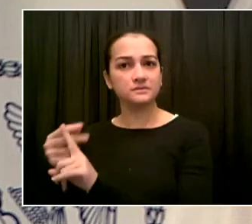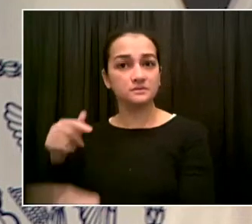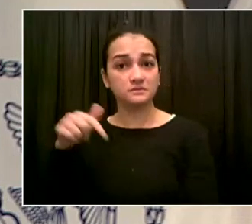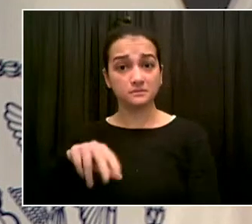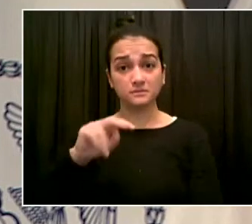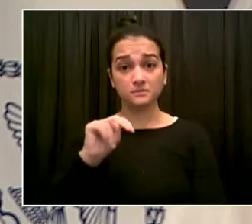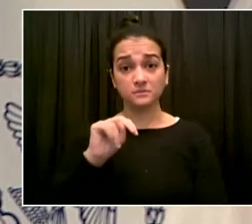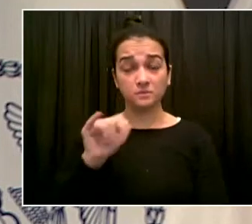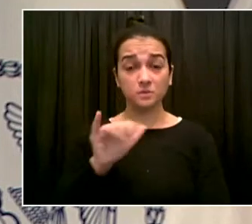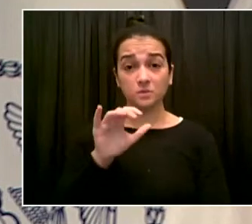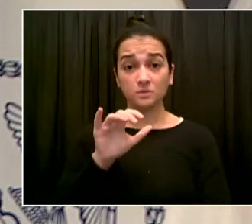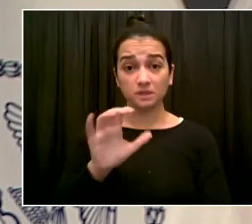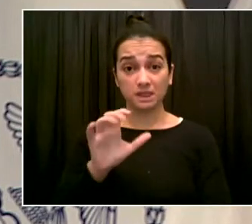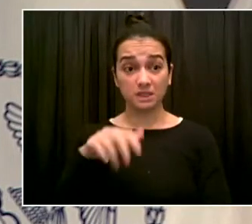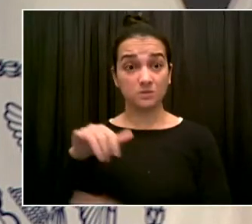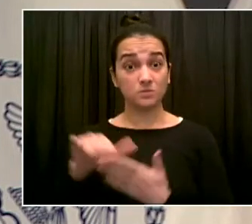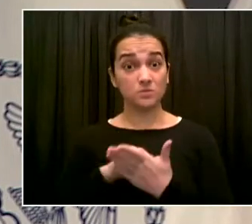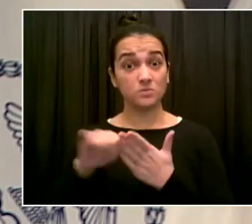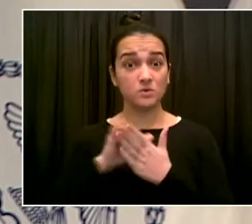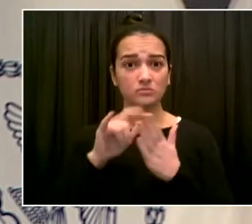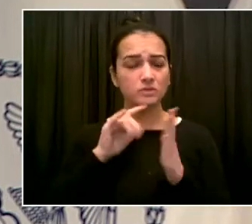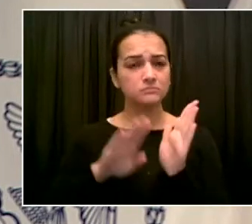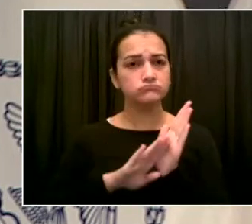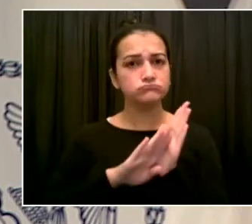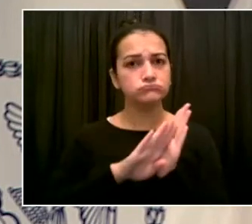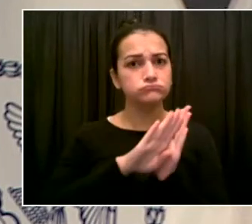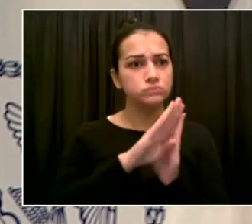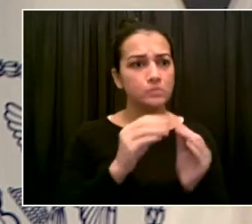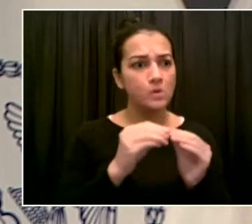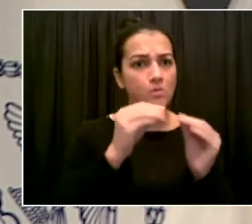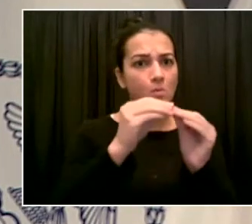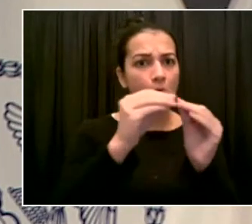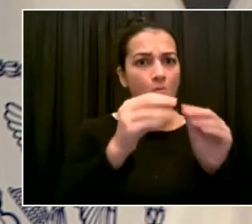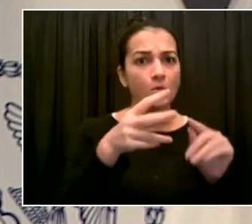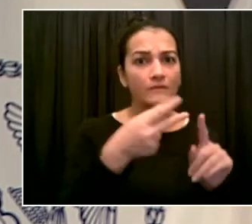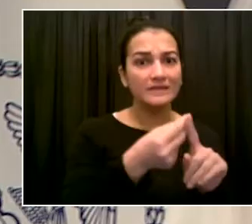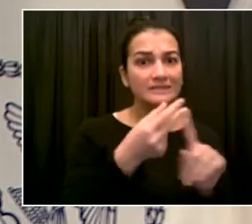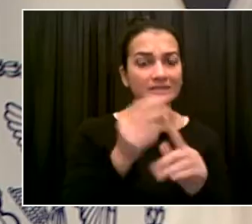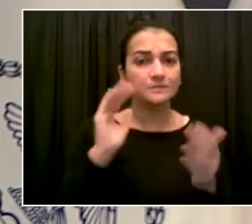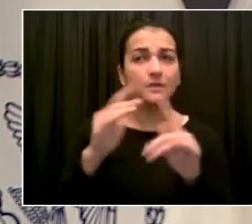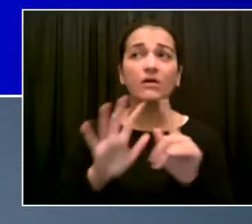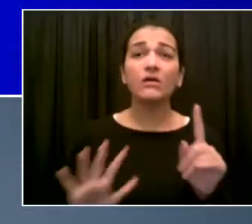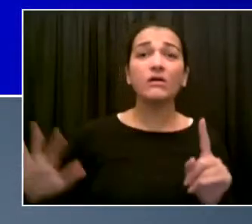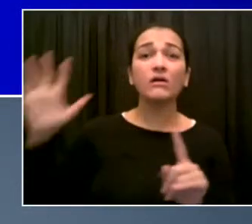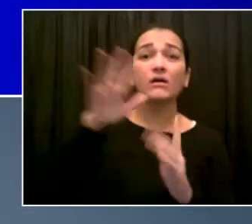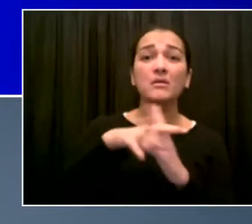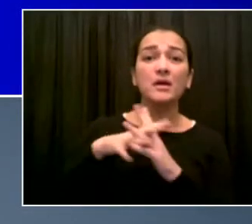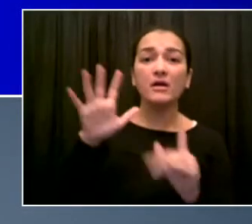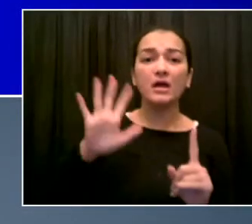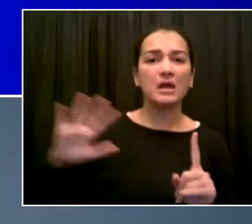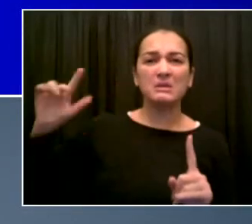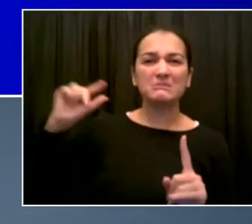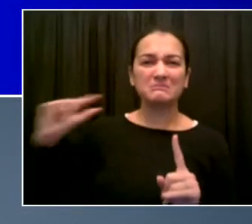ALSO HELPING TO LEAD THE WAY IN THE NATION WHEN IT COMES TO BIG CHANGES THAT ARE HELPING US FIGHT